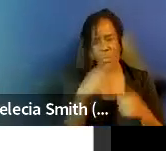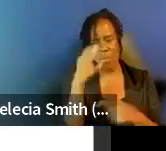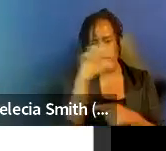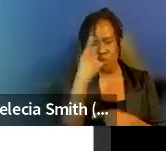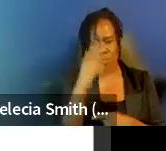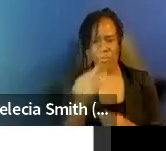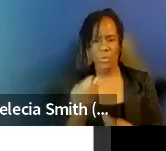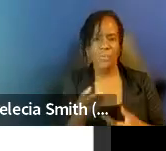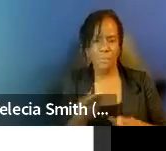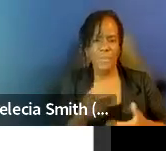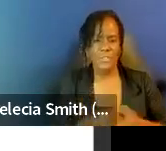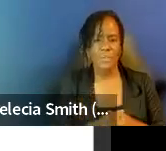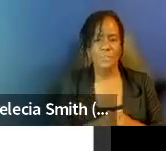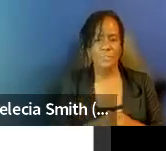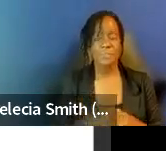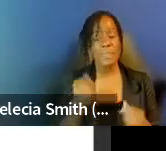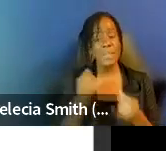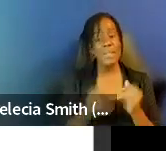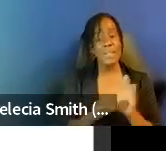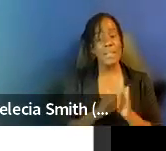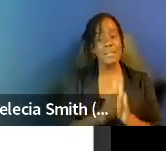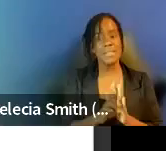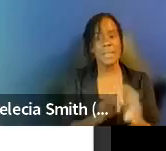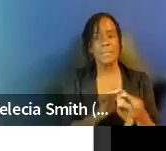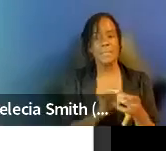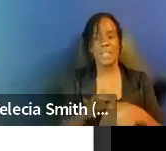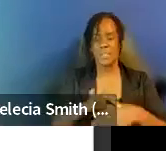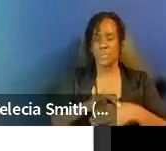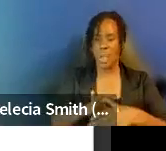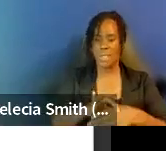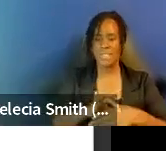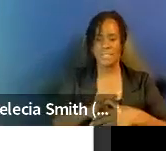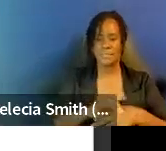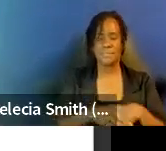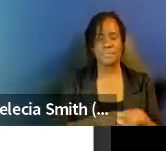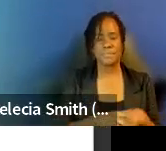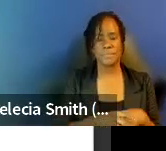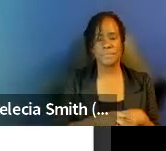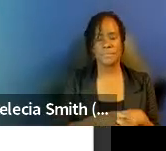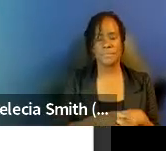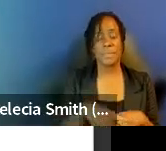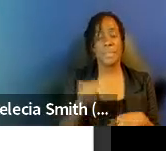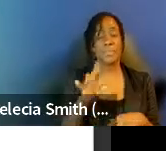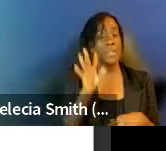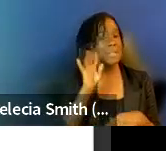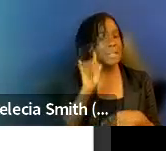structure look like? This is in part, thinking about how do we in different subgroups think about how information should be